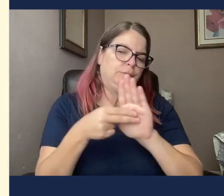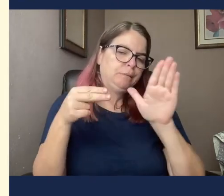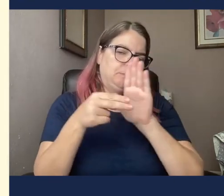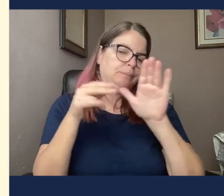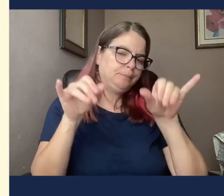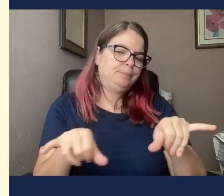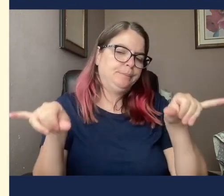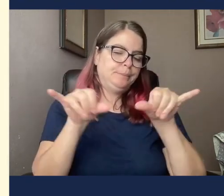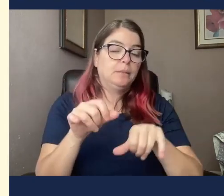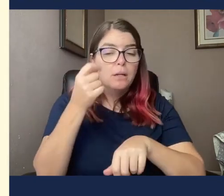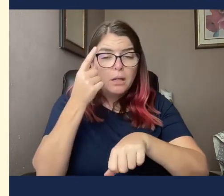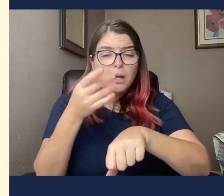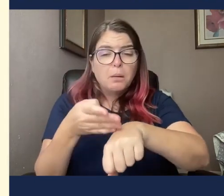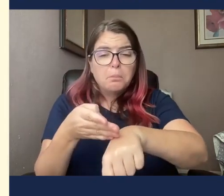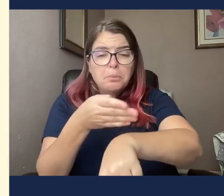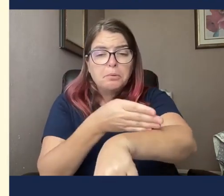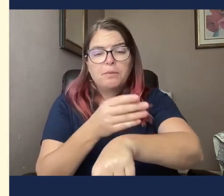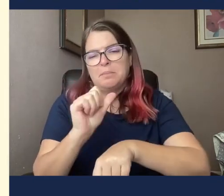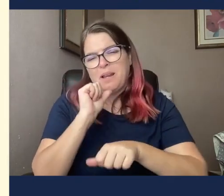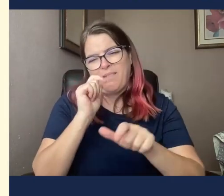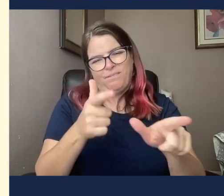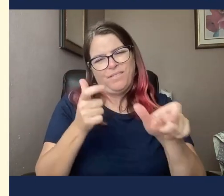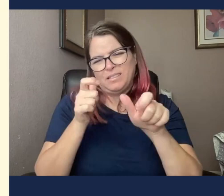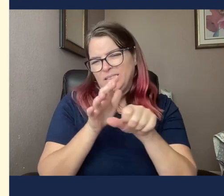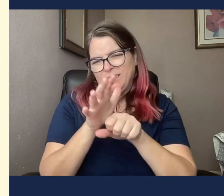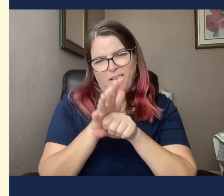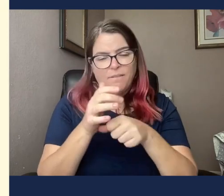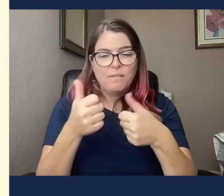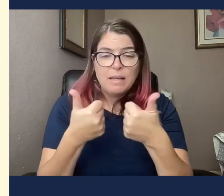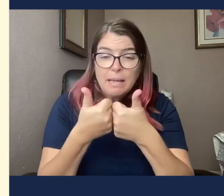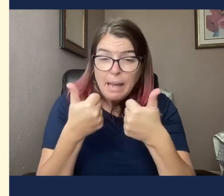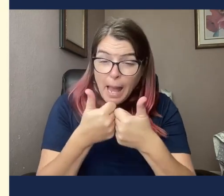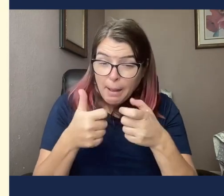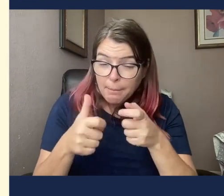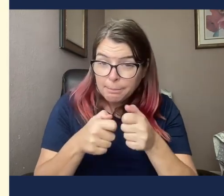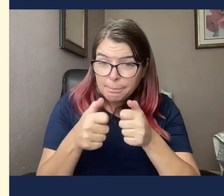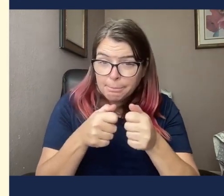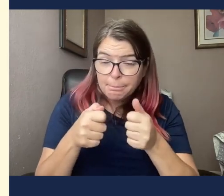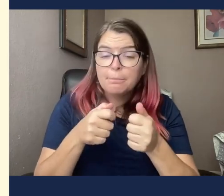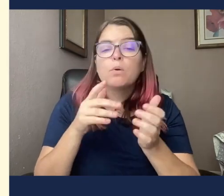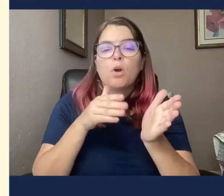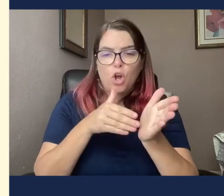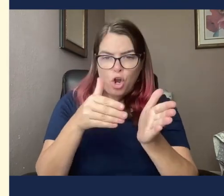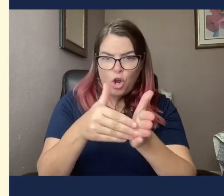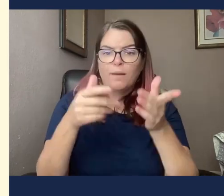nonChristian as backward, crim tiv, in need of civilizing, enemies of Christianity and